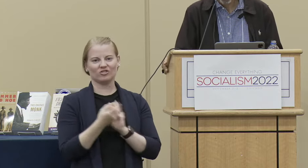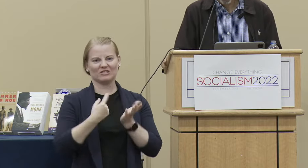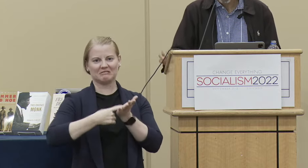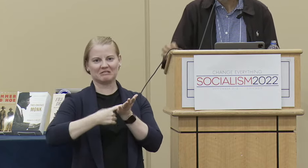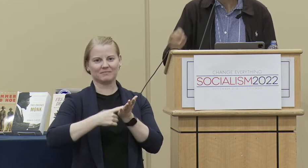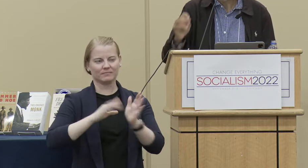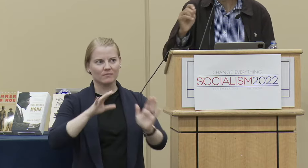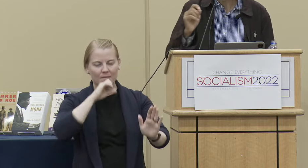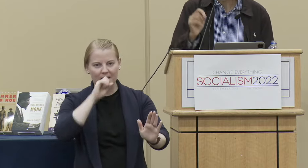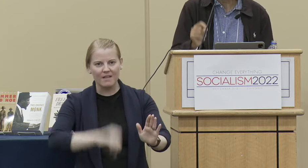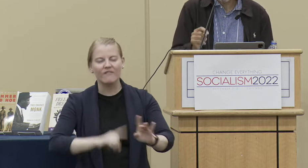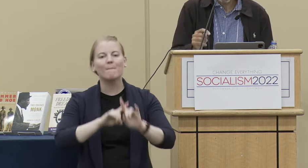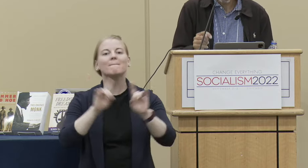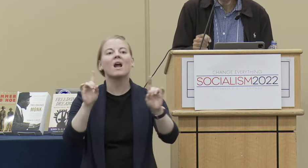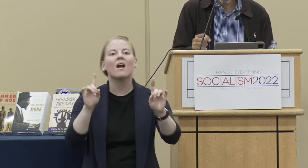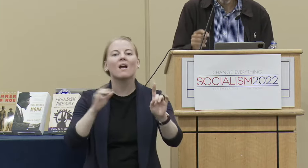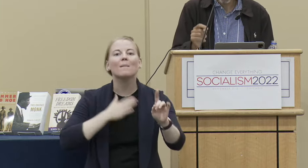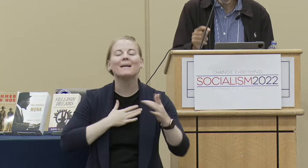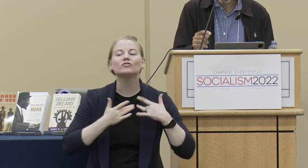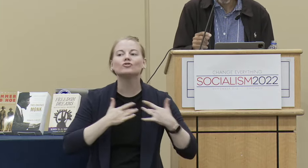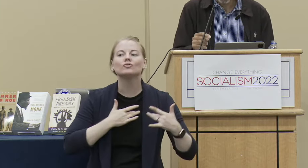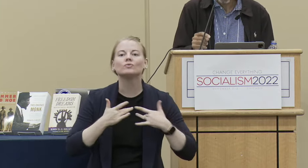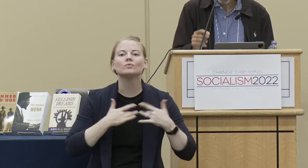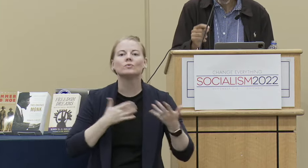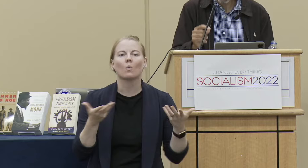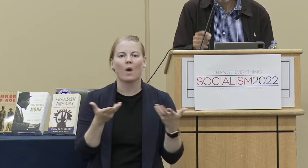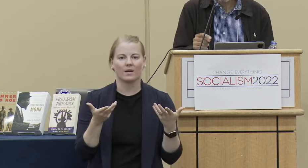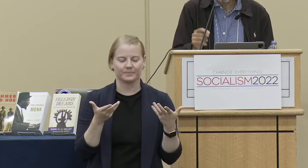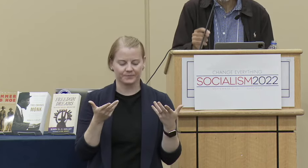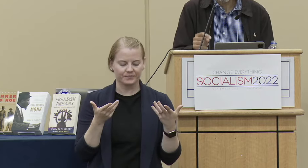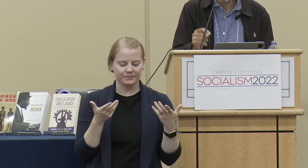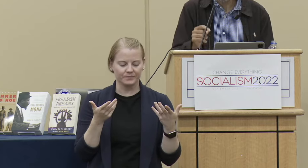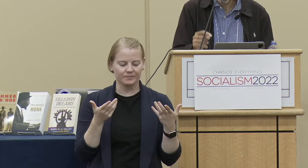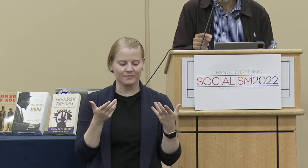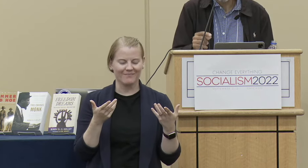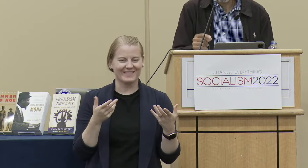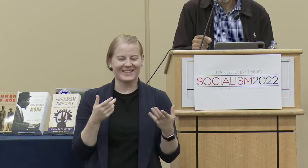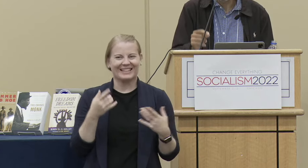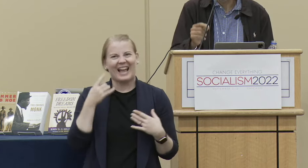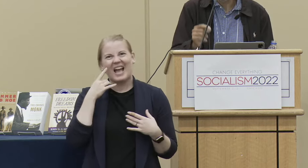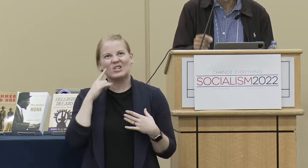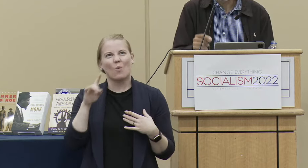climate change. I love the climate change angle. However,